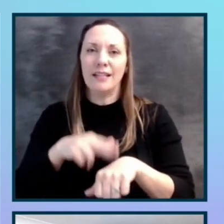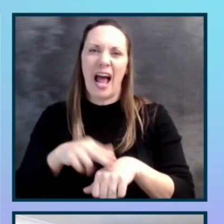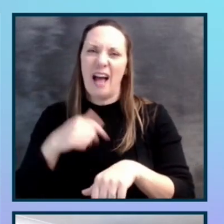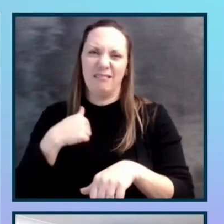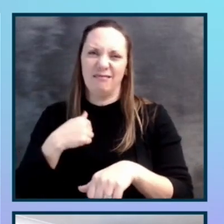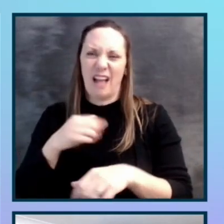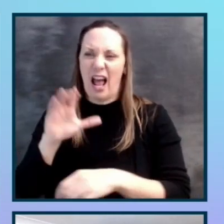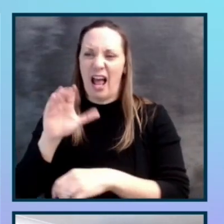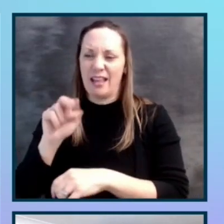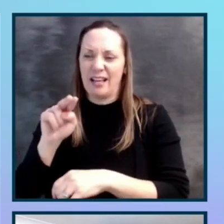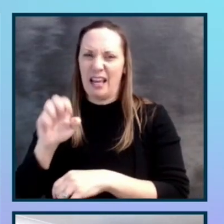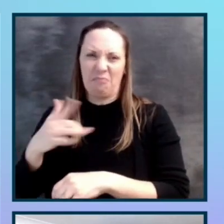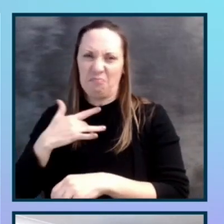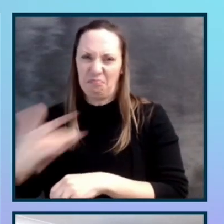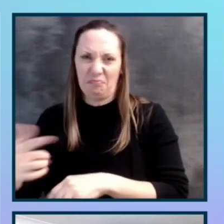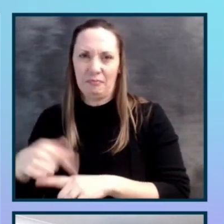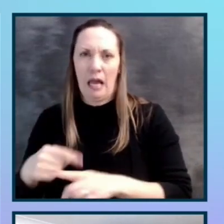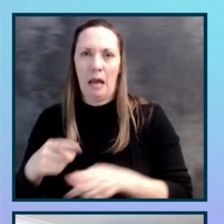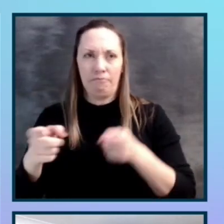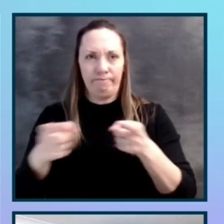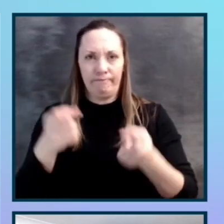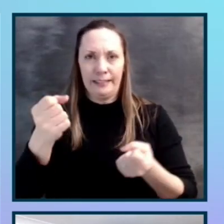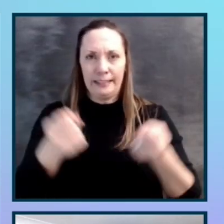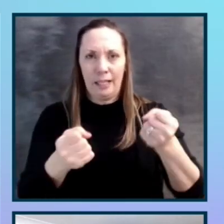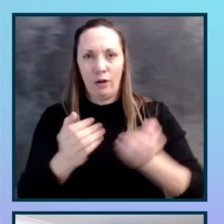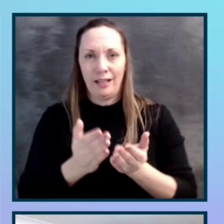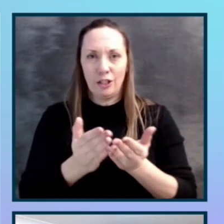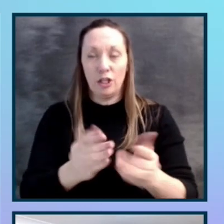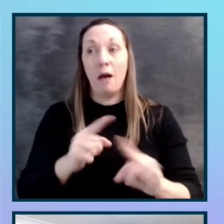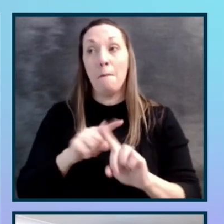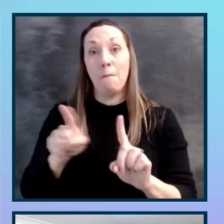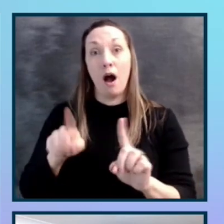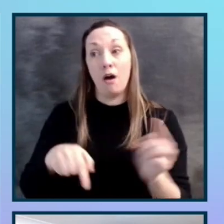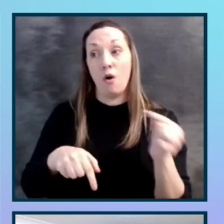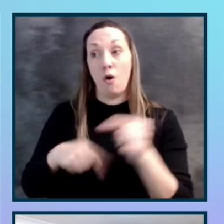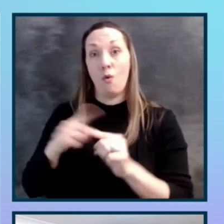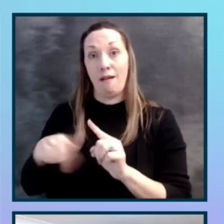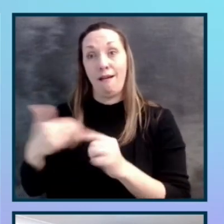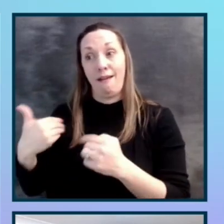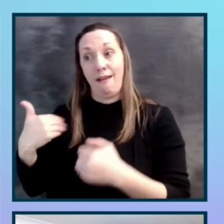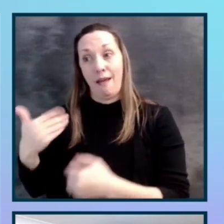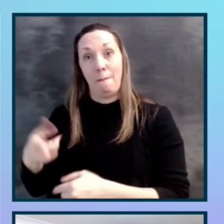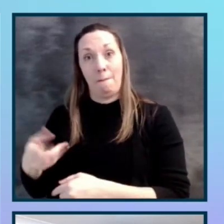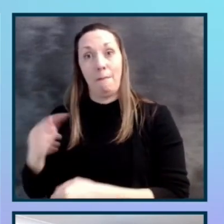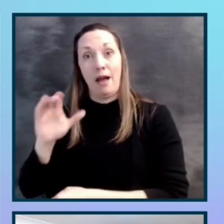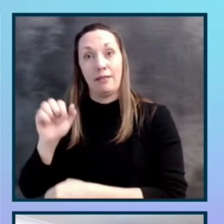But when I have to be, or when I want to be, then it works kind of a similar way, except there's no need for markers.